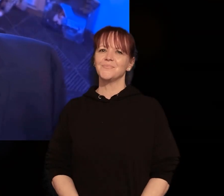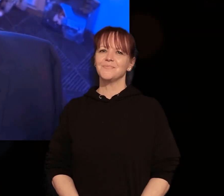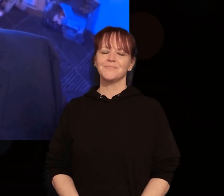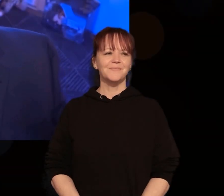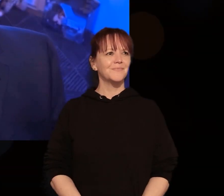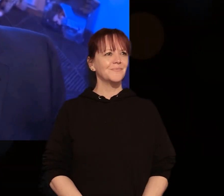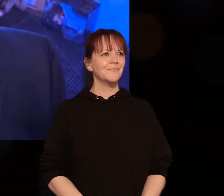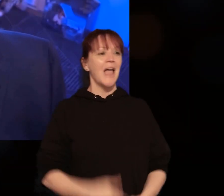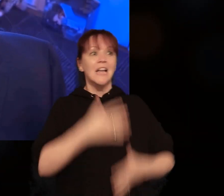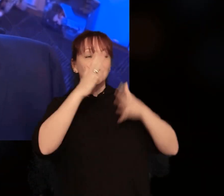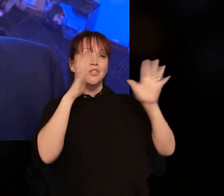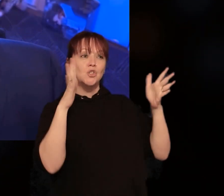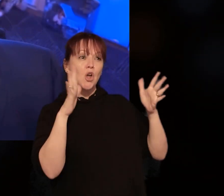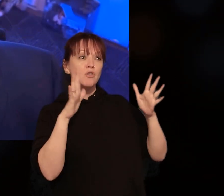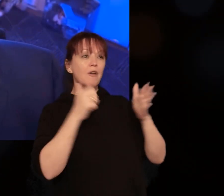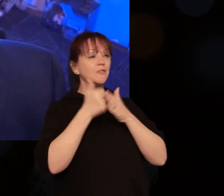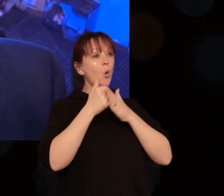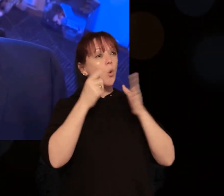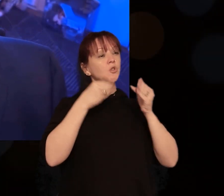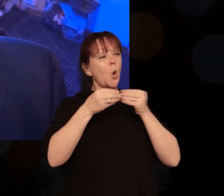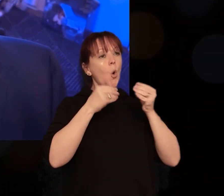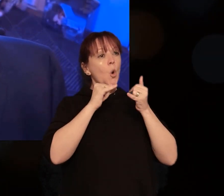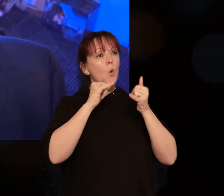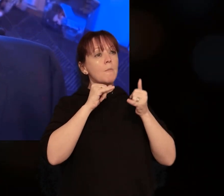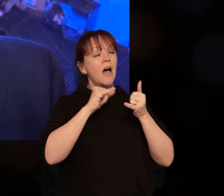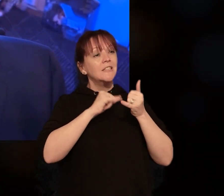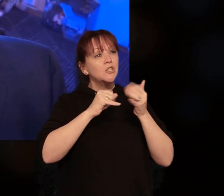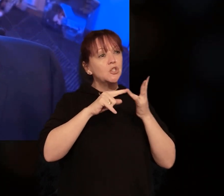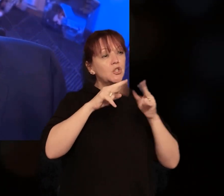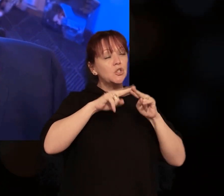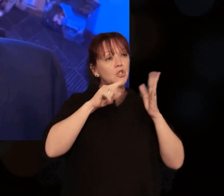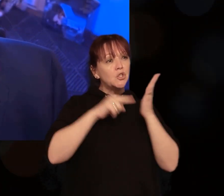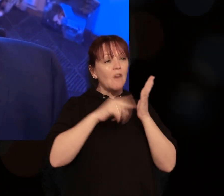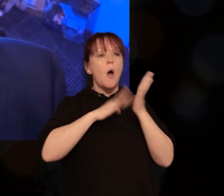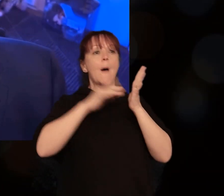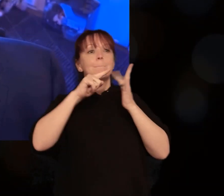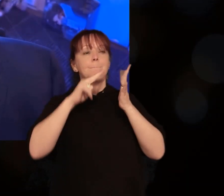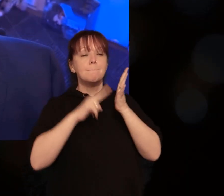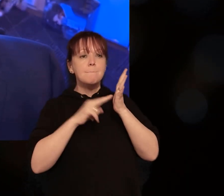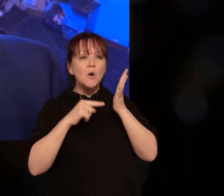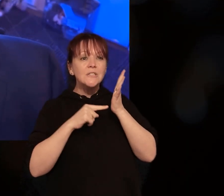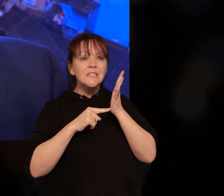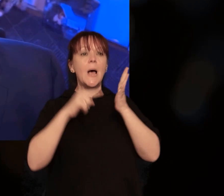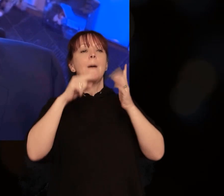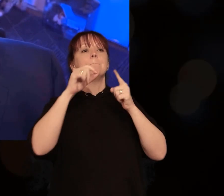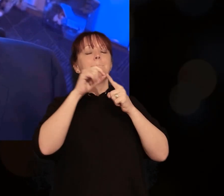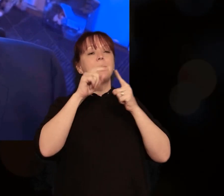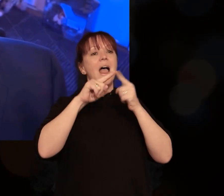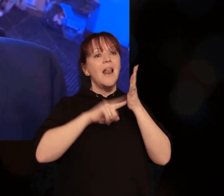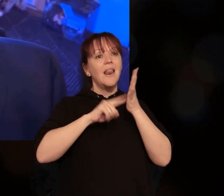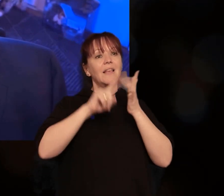And congrats again to Ubisoft Montpellier on your second win of the night, thoroughly deserved.